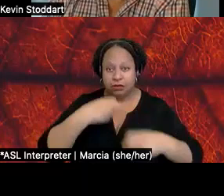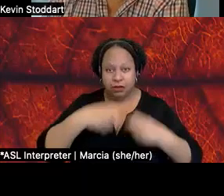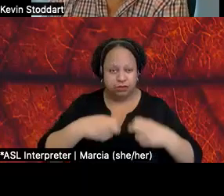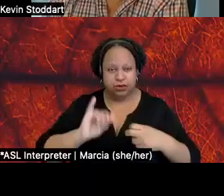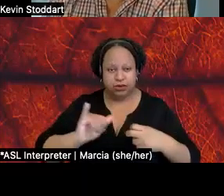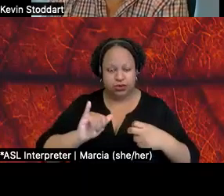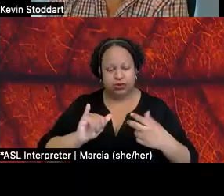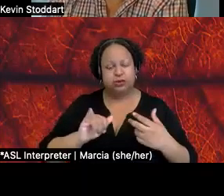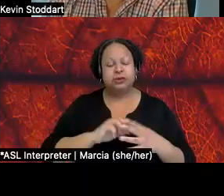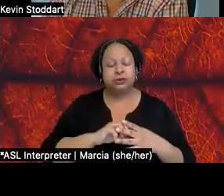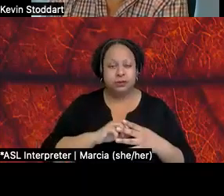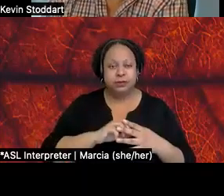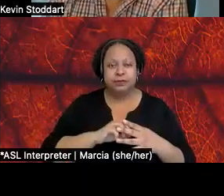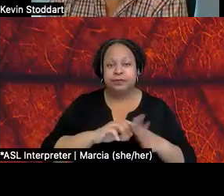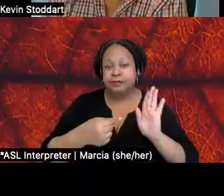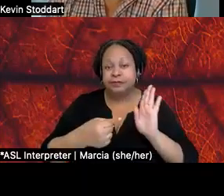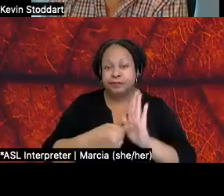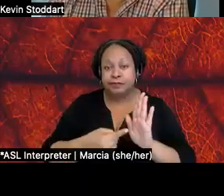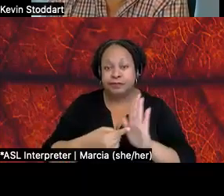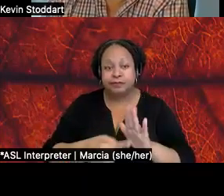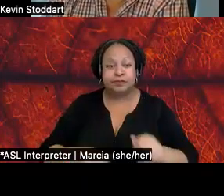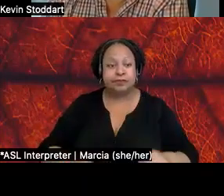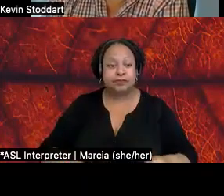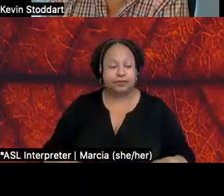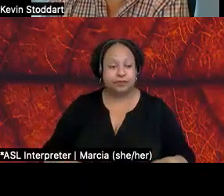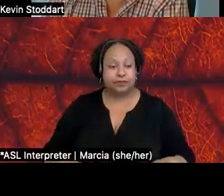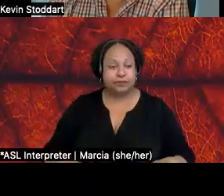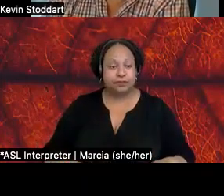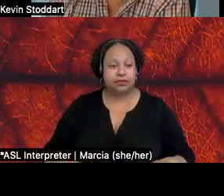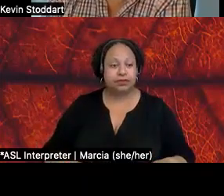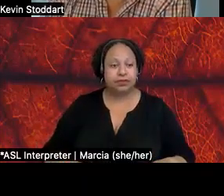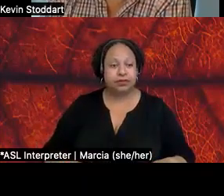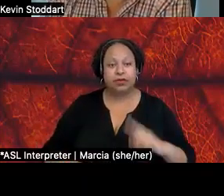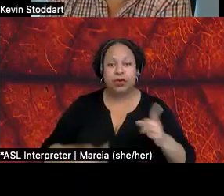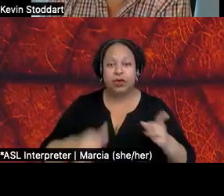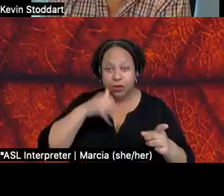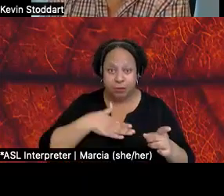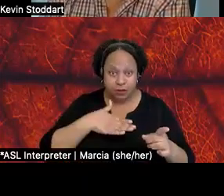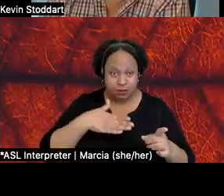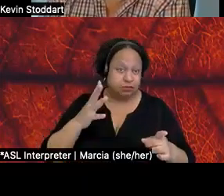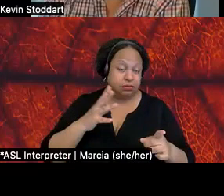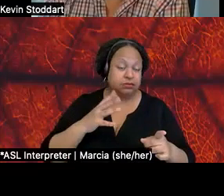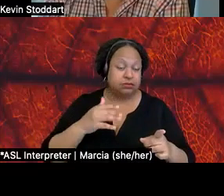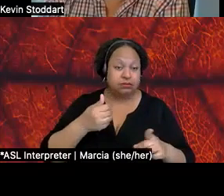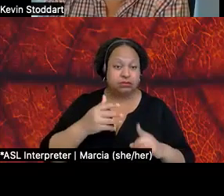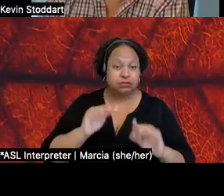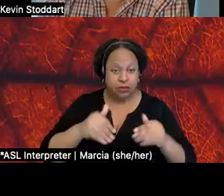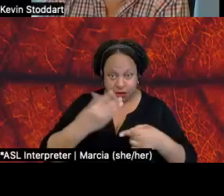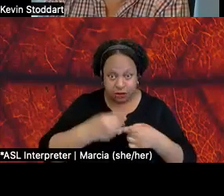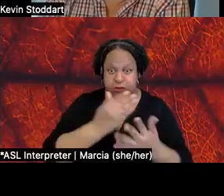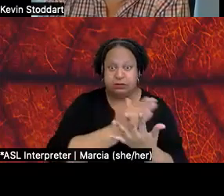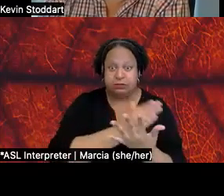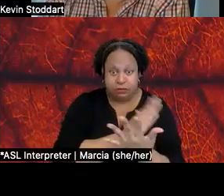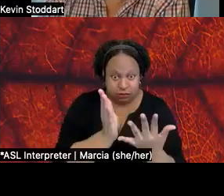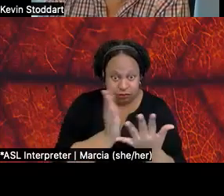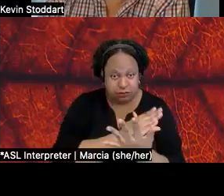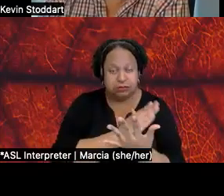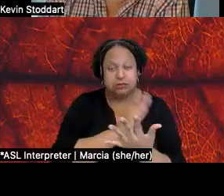For example, we know that women on the spectrum may really suffer from